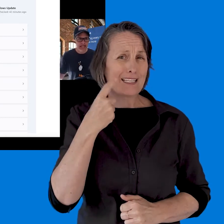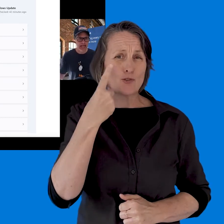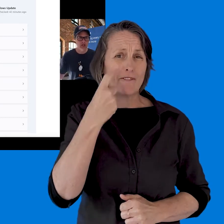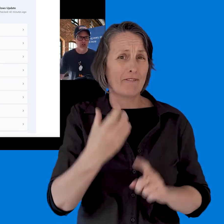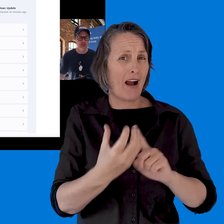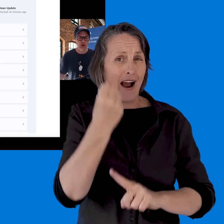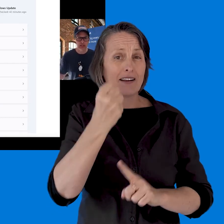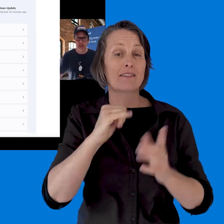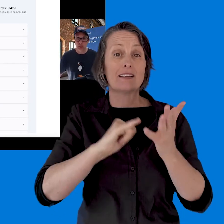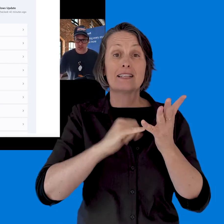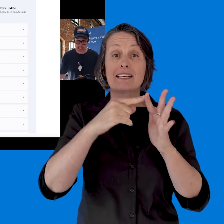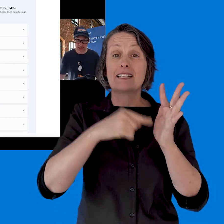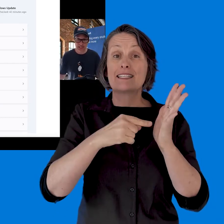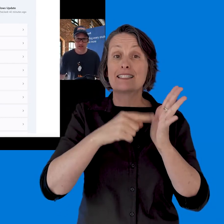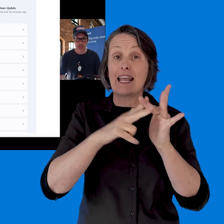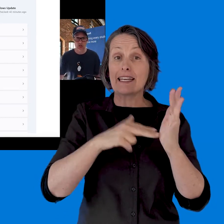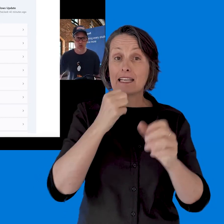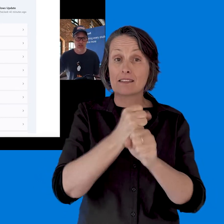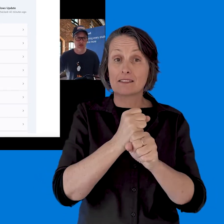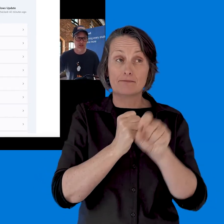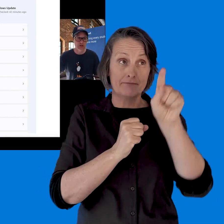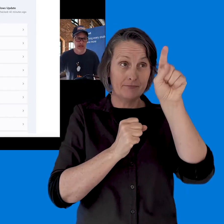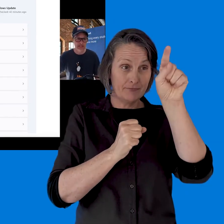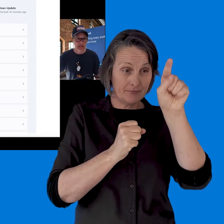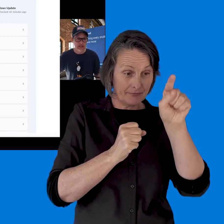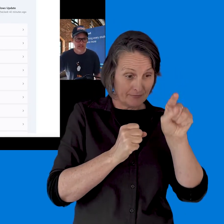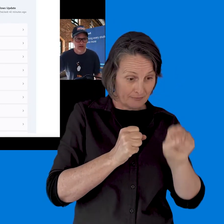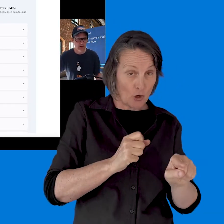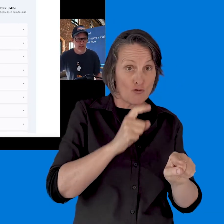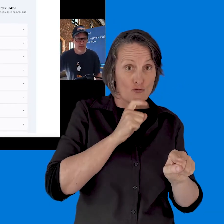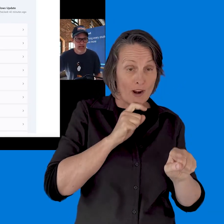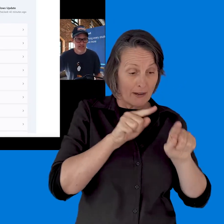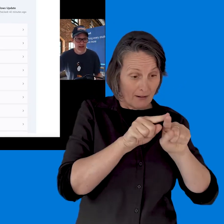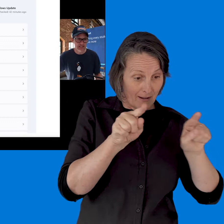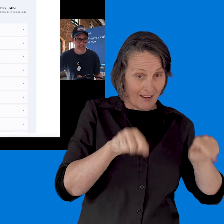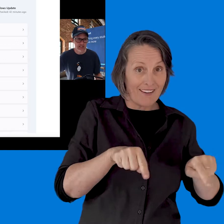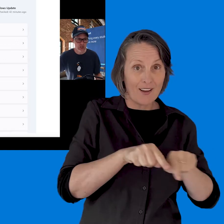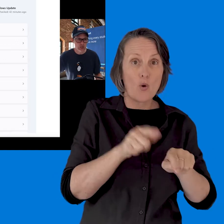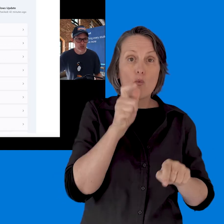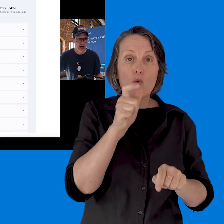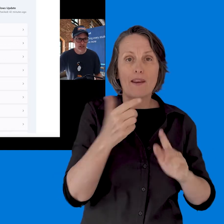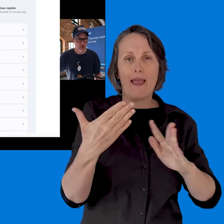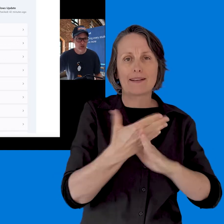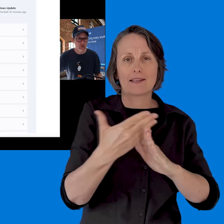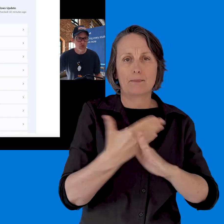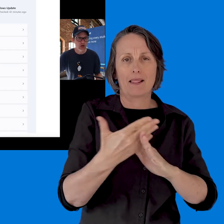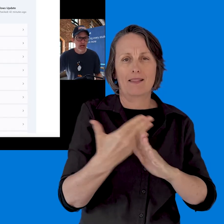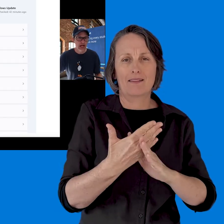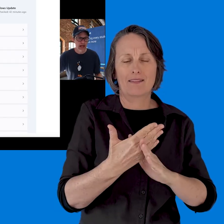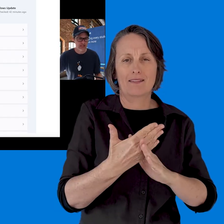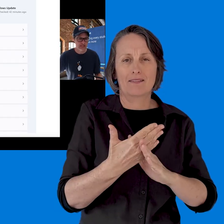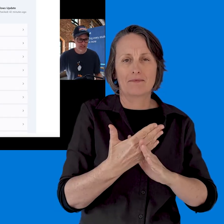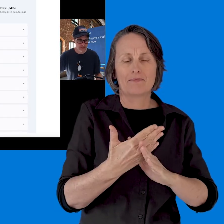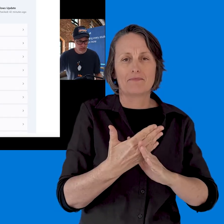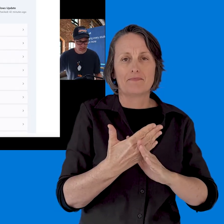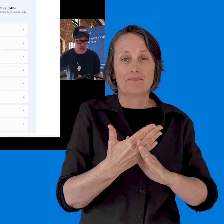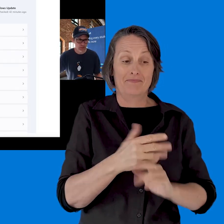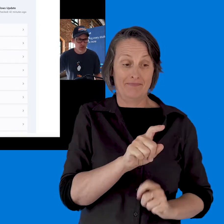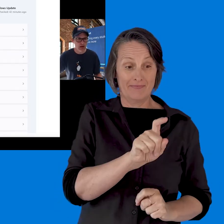Again, you just go into your settings in your Windows device instead of looking for ease of access, you just look for accessibility. Alright?